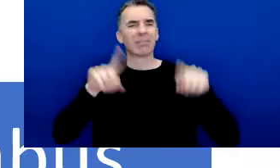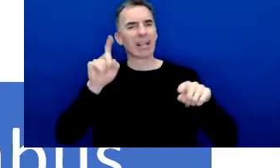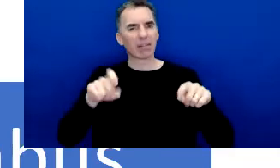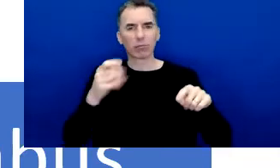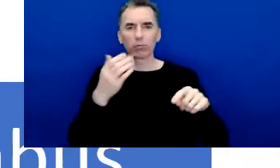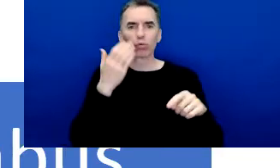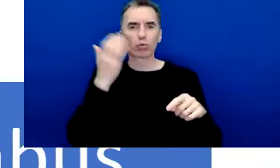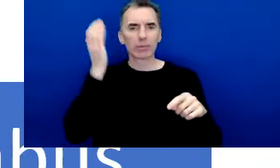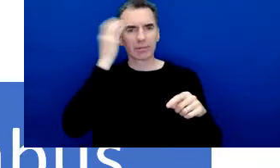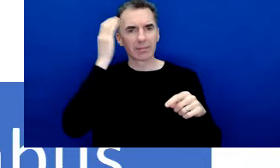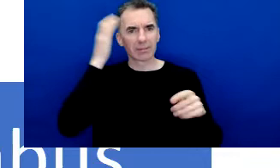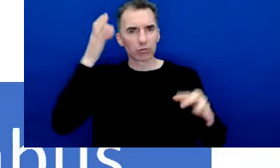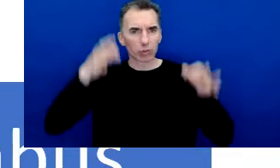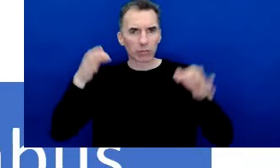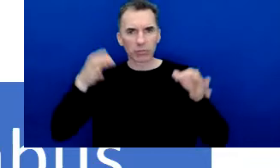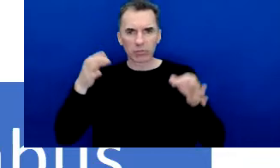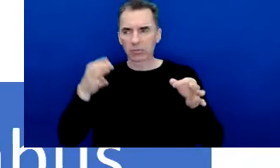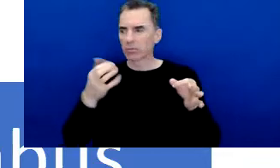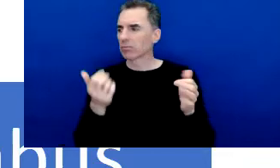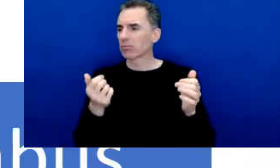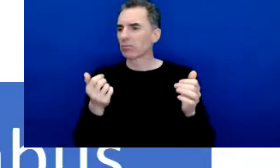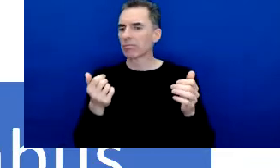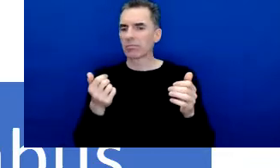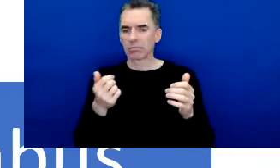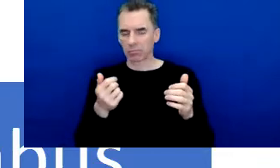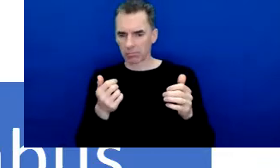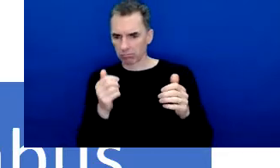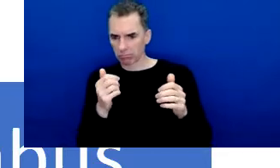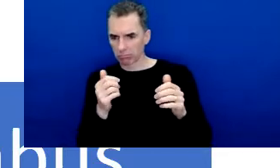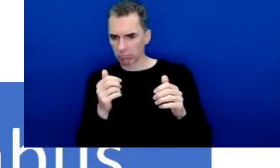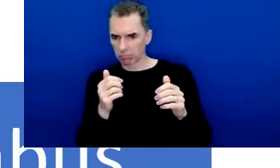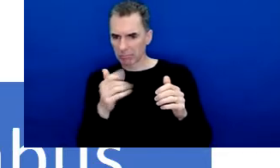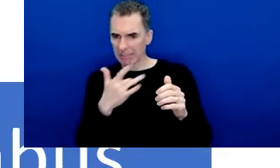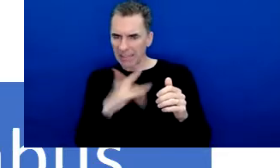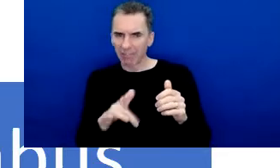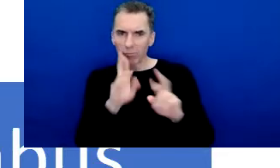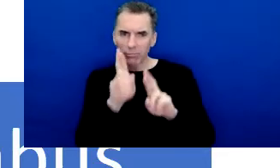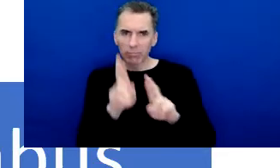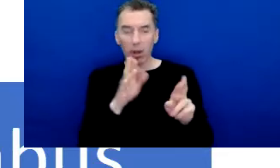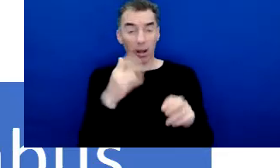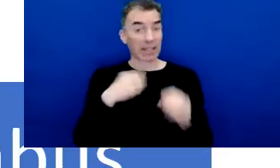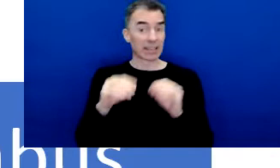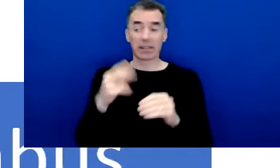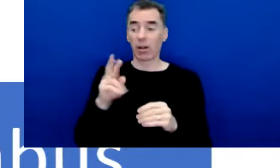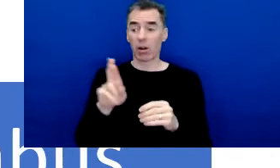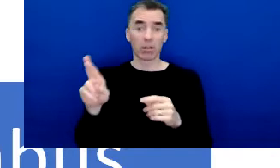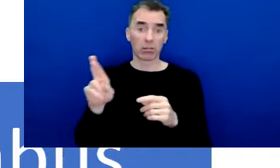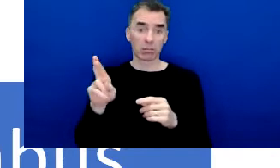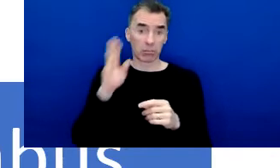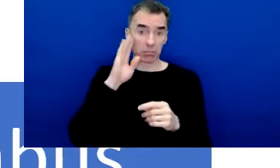on those issues because again, i teach h.r. And there are deadlines that a judge or an employer